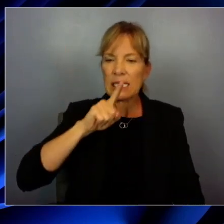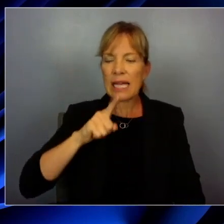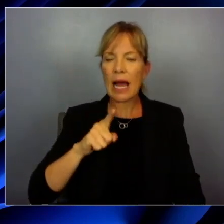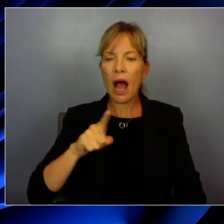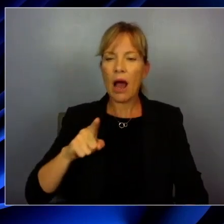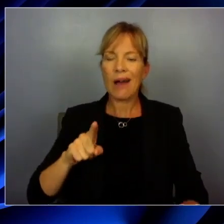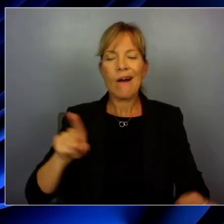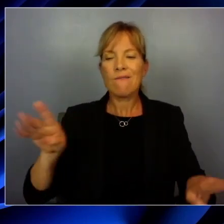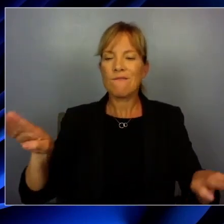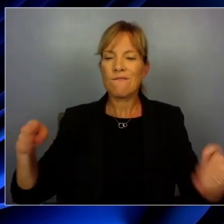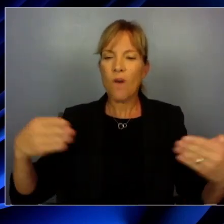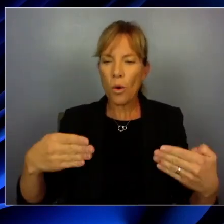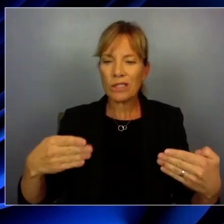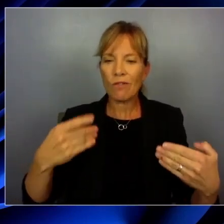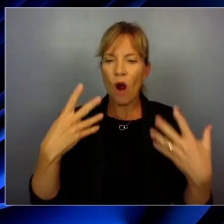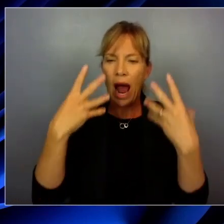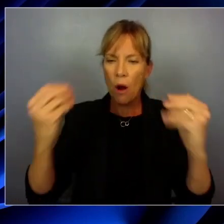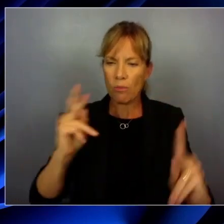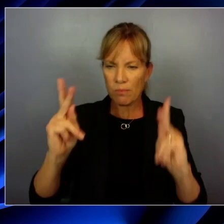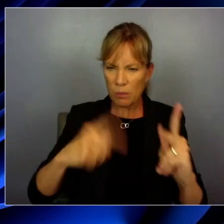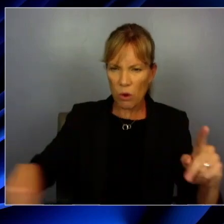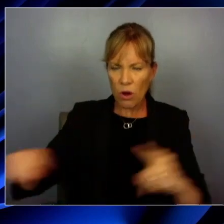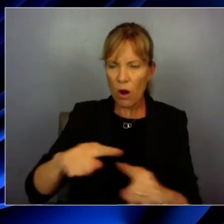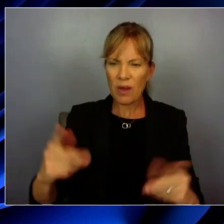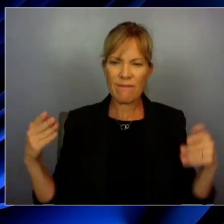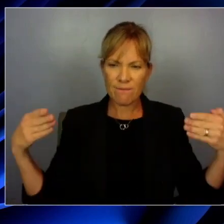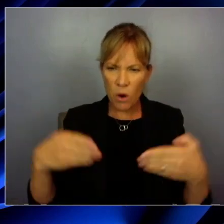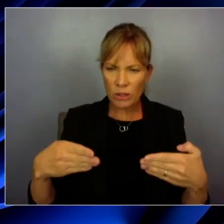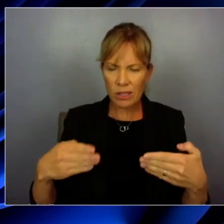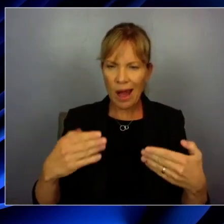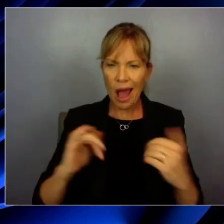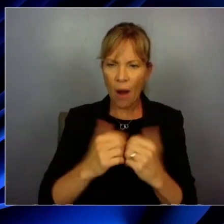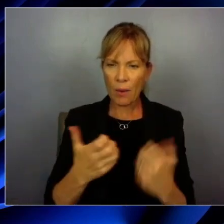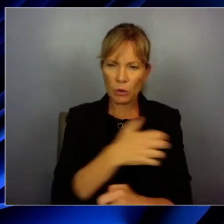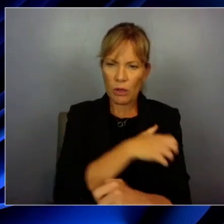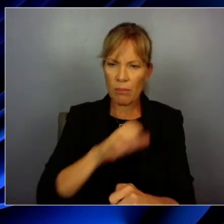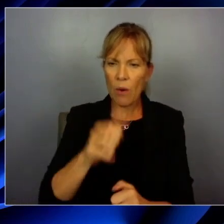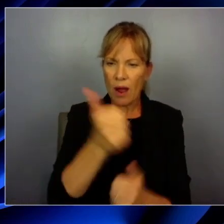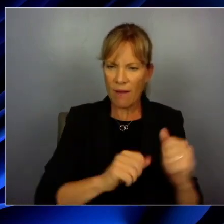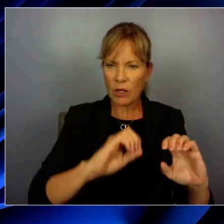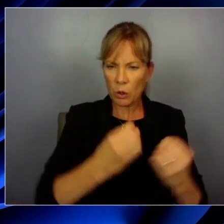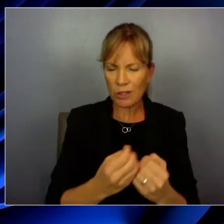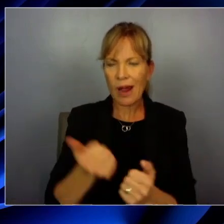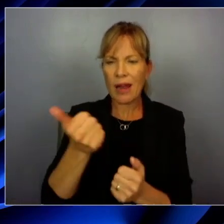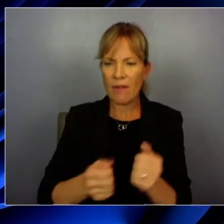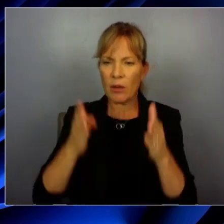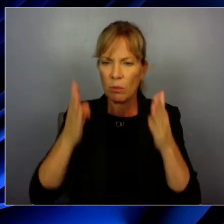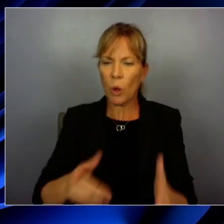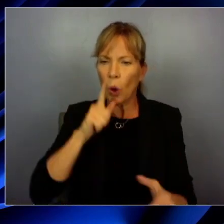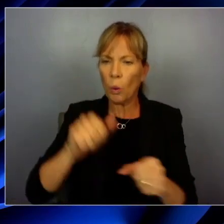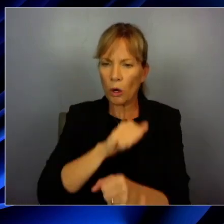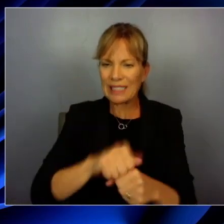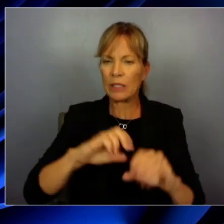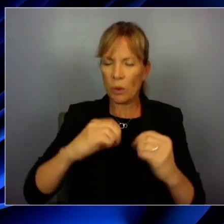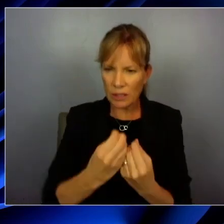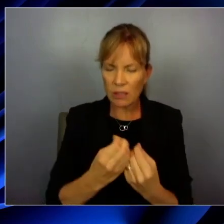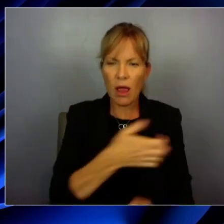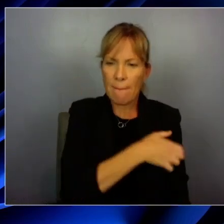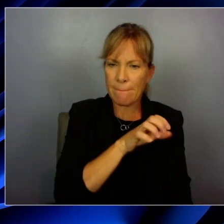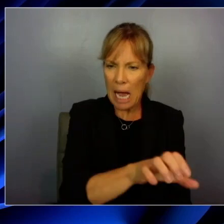We're focusing on how we want to kind of empower every organization, every person working within those organizations to be included and